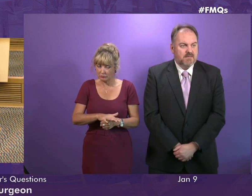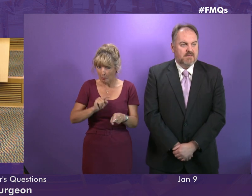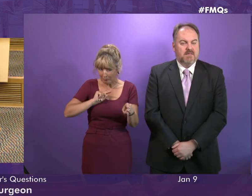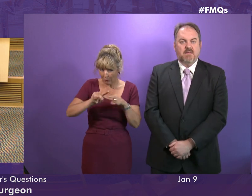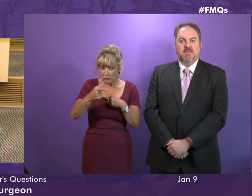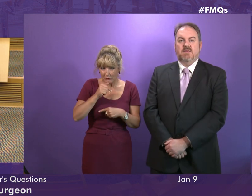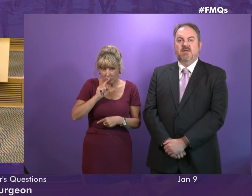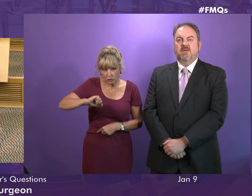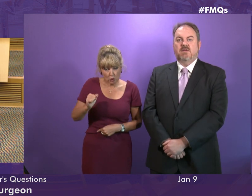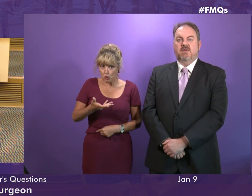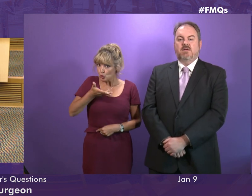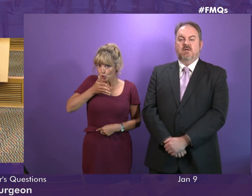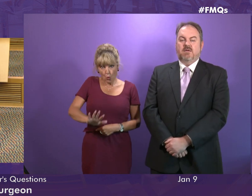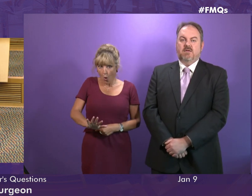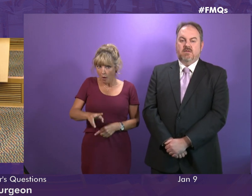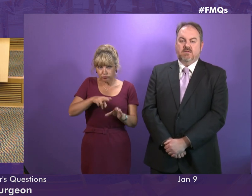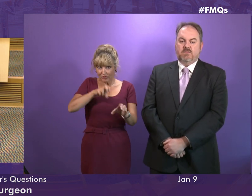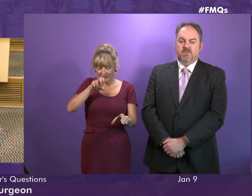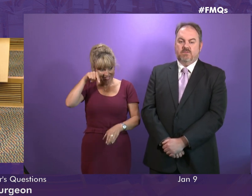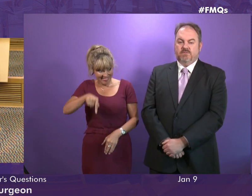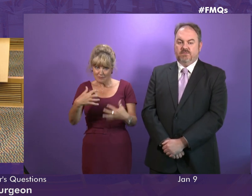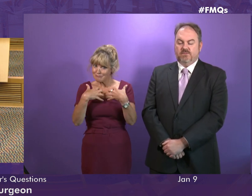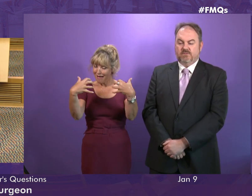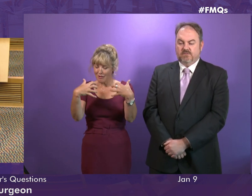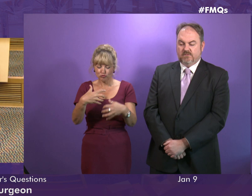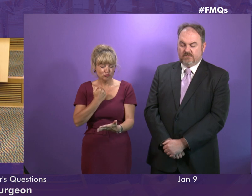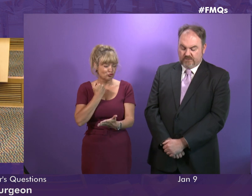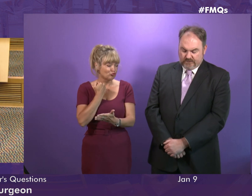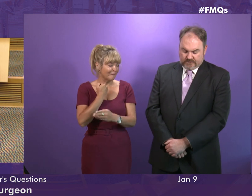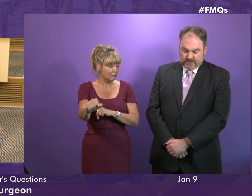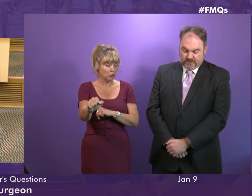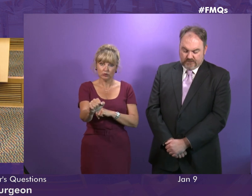Brexit. This Parliament has refused to give its consent to the legislation that is facilitating